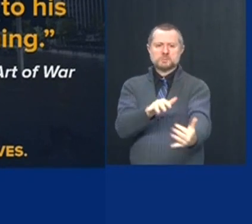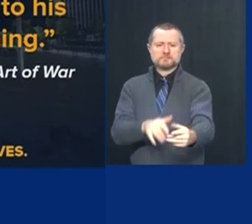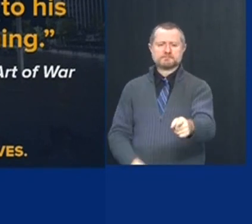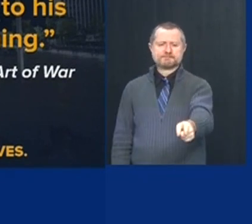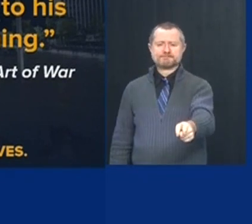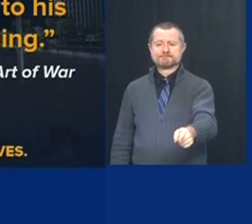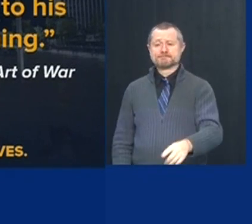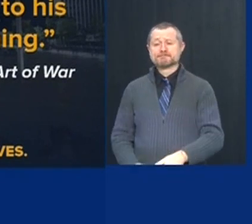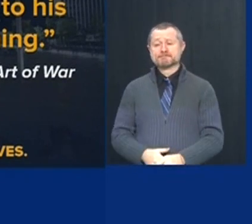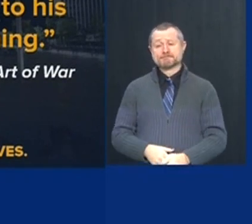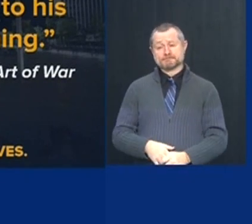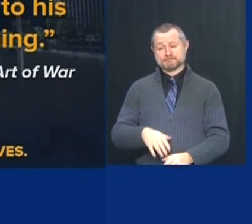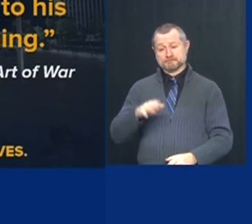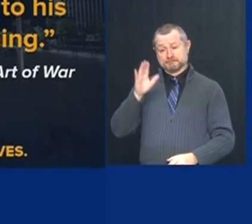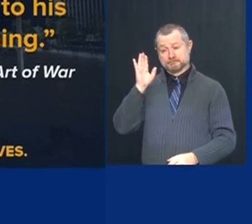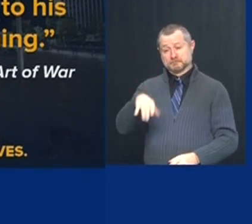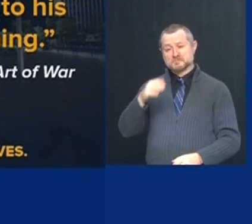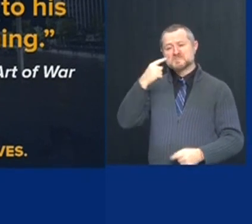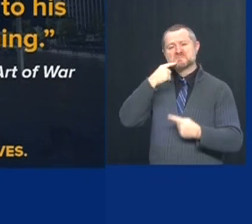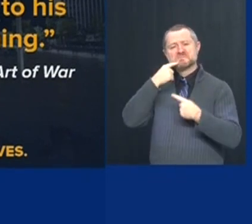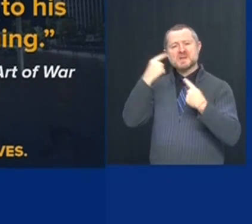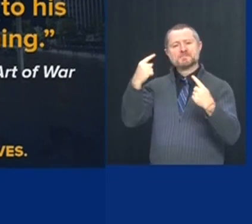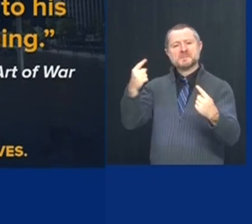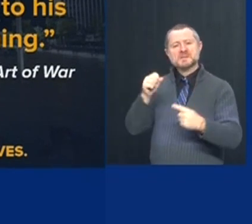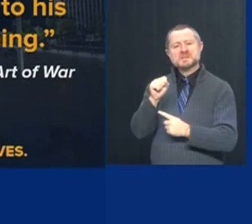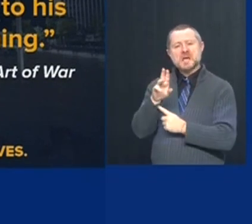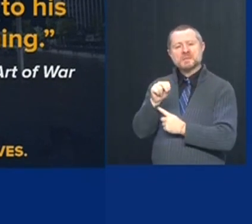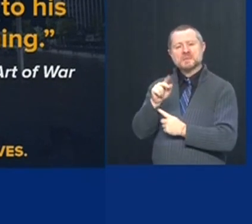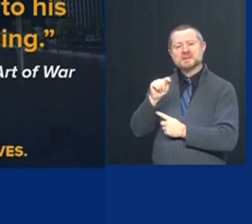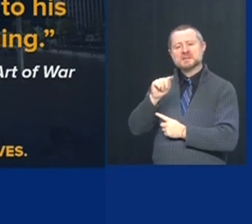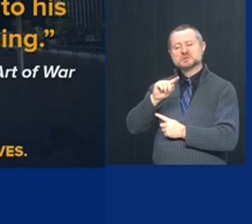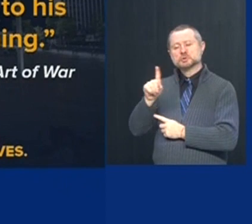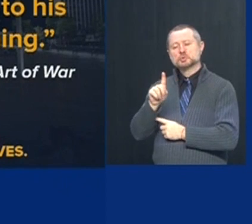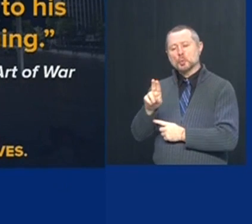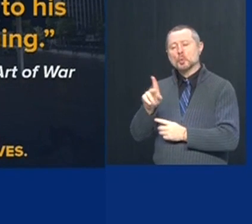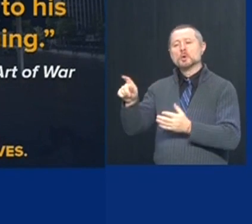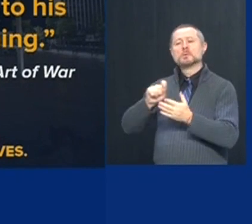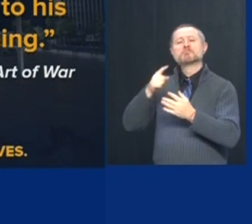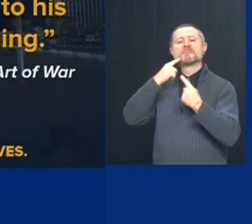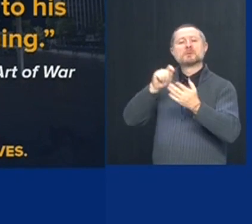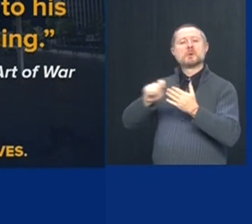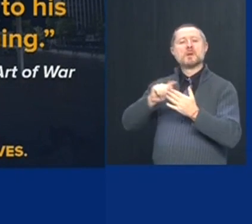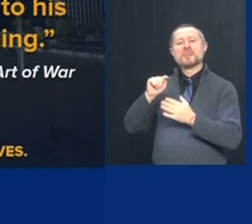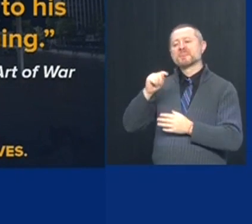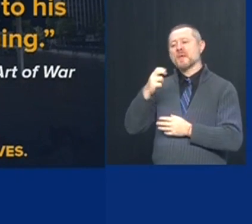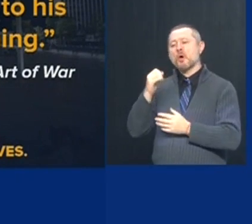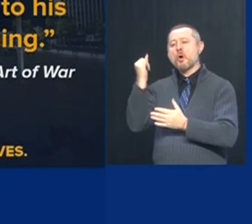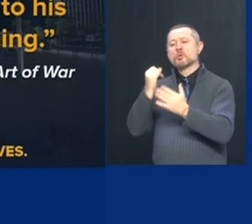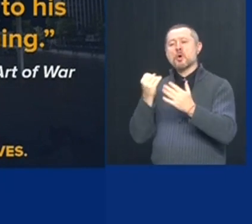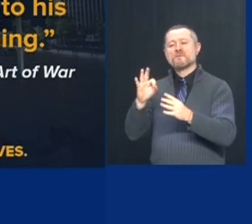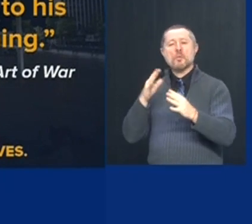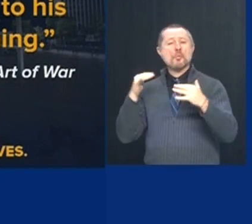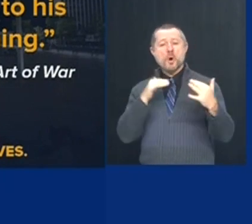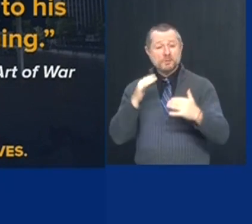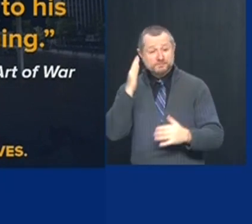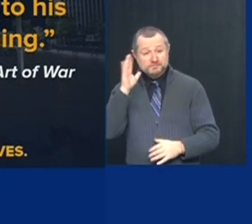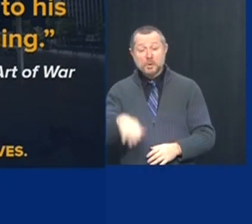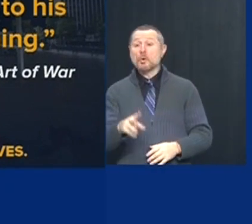SO, I TALK ABOUT IT AND THINK ABOUT IT IN TERMS OF A WAR.